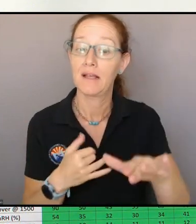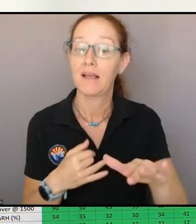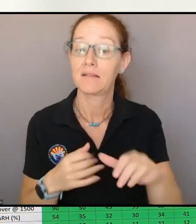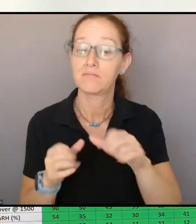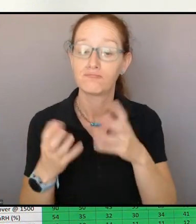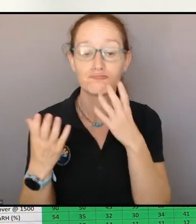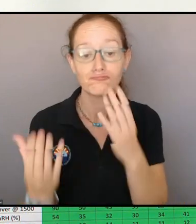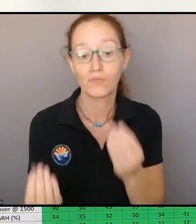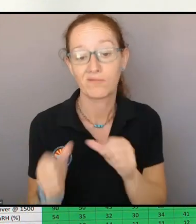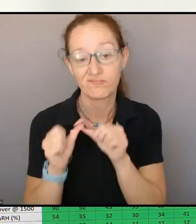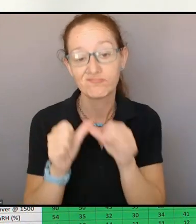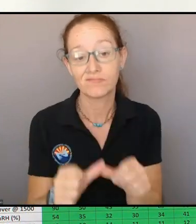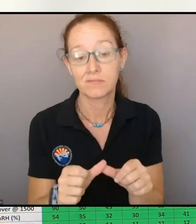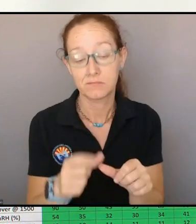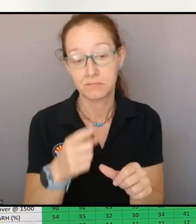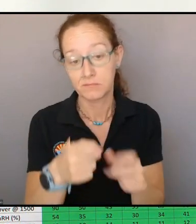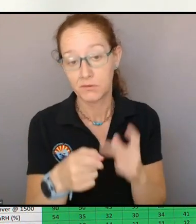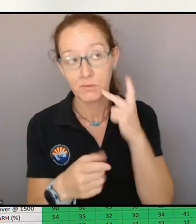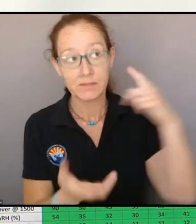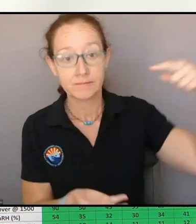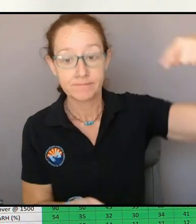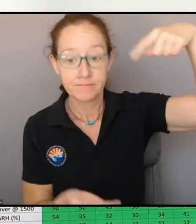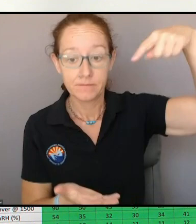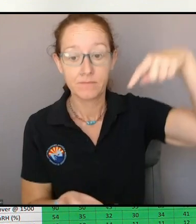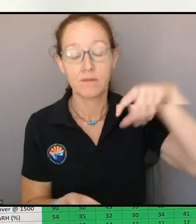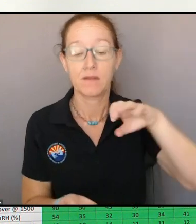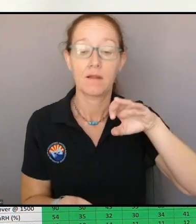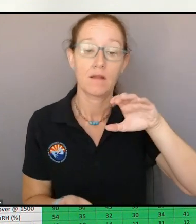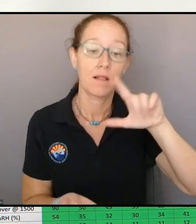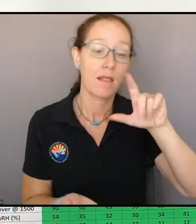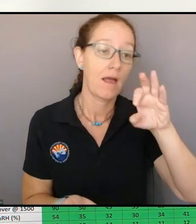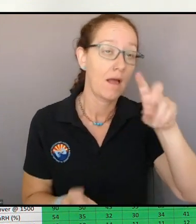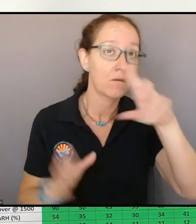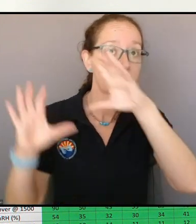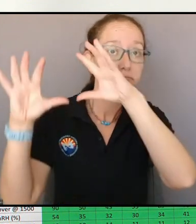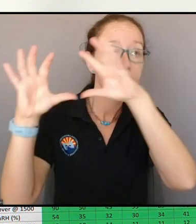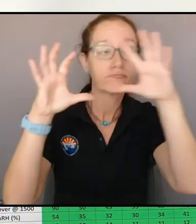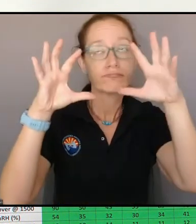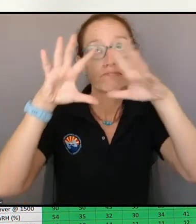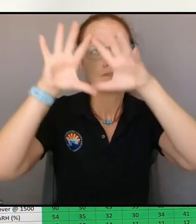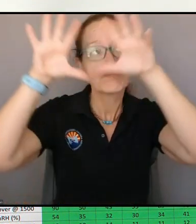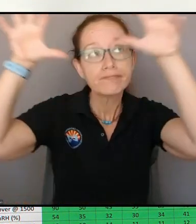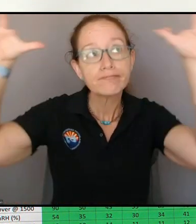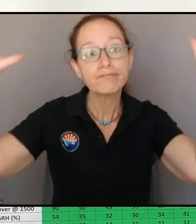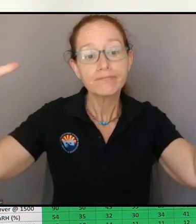looks at visible satellite, but there's a little bit of enhancement, little bit of color that you may or may not